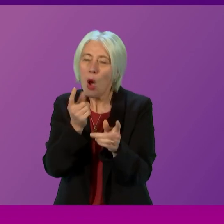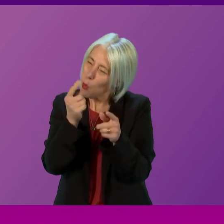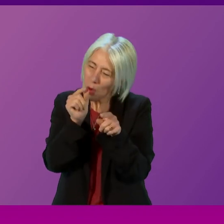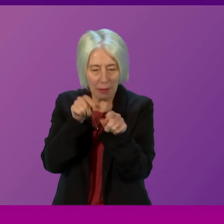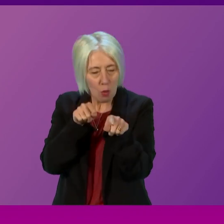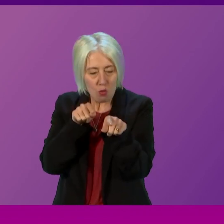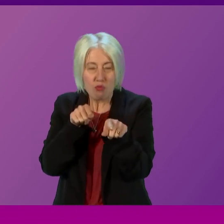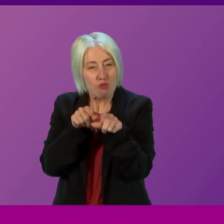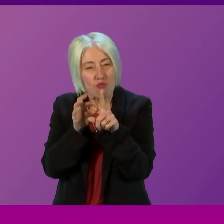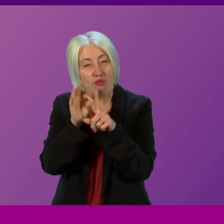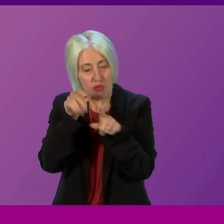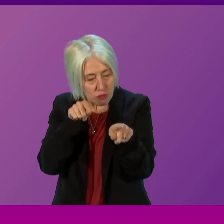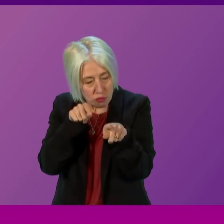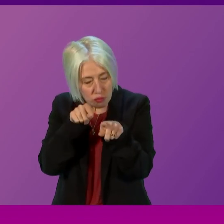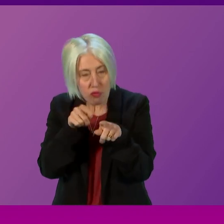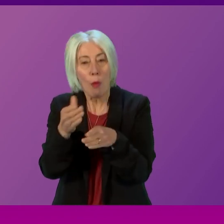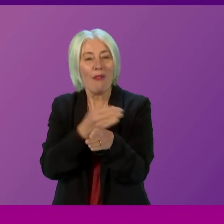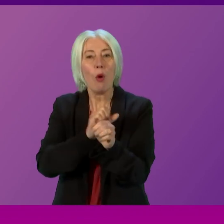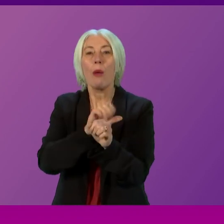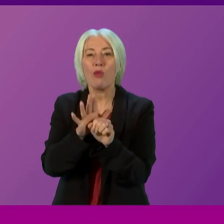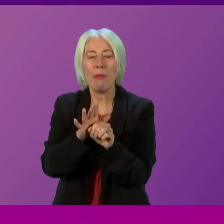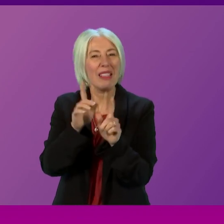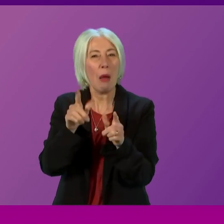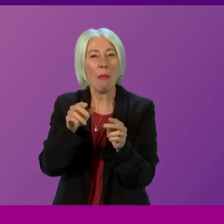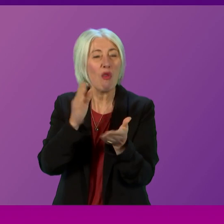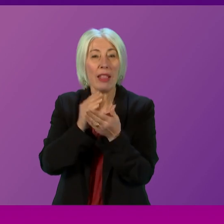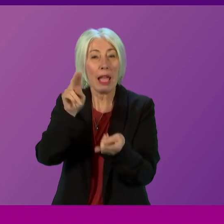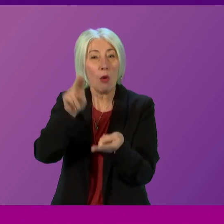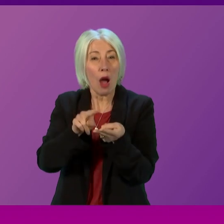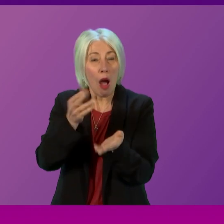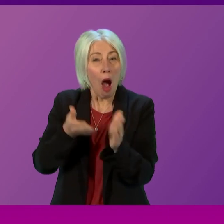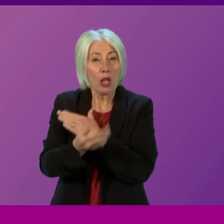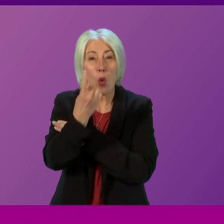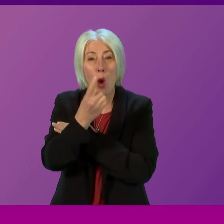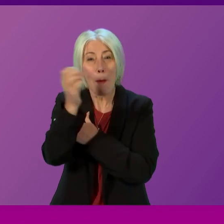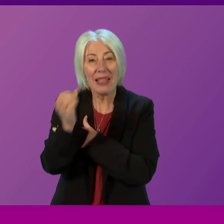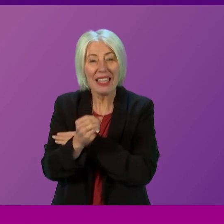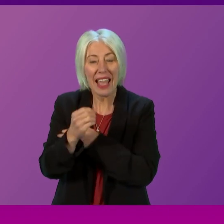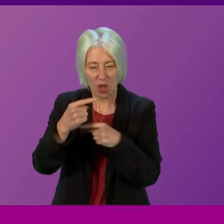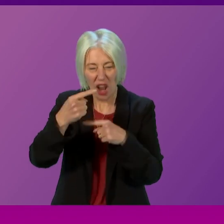before the pandemic, the improvement was less than 1 per cent per year. It would have taken